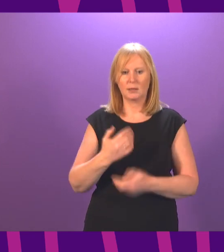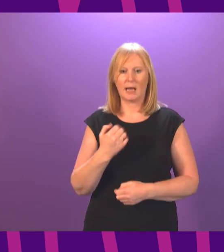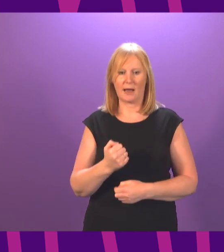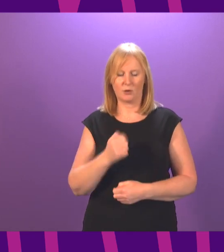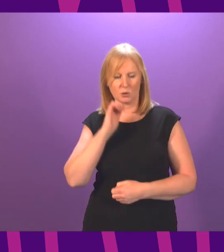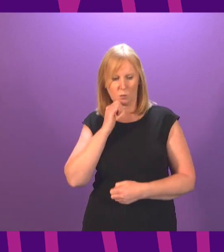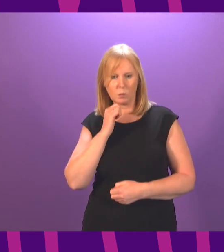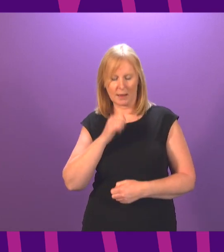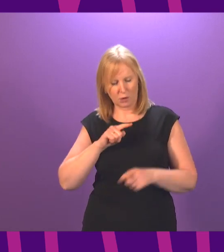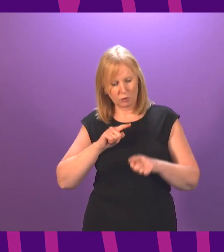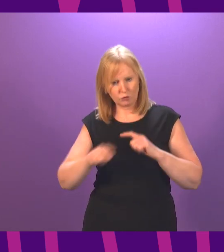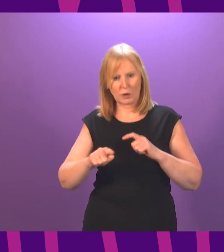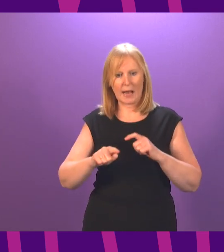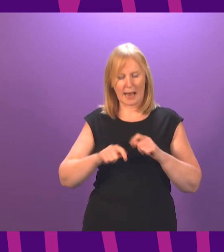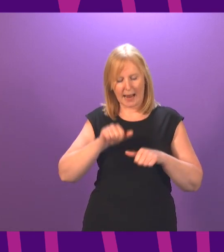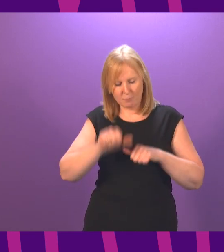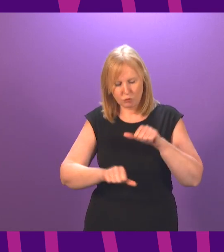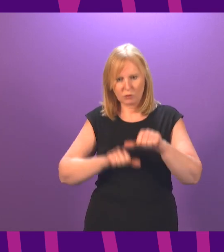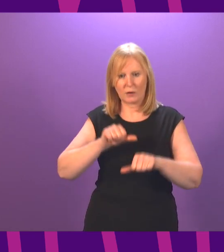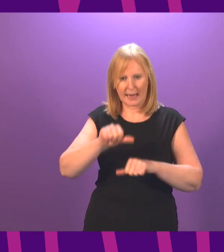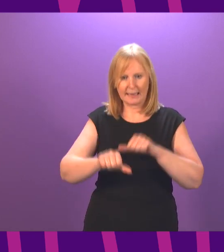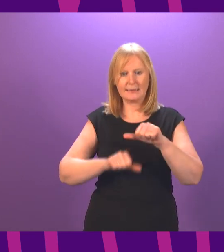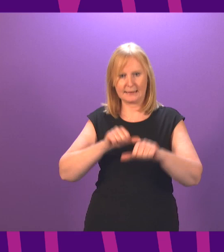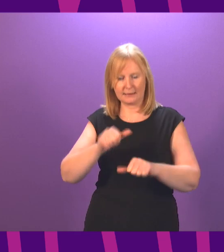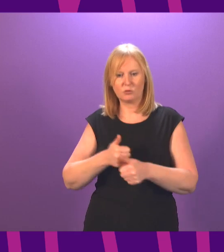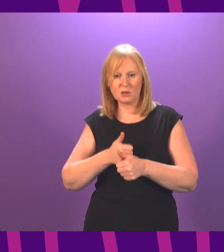We will continue to support a progressive approach to taxation as we look ahead—as